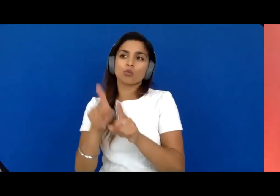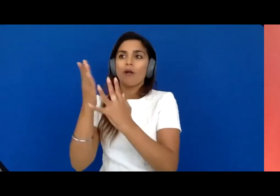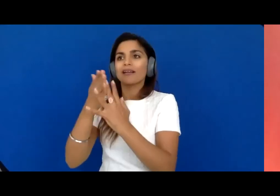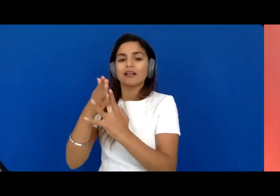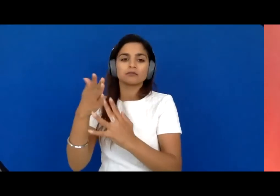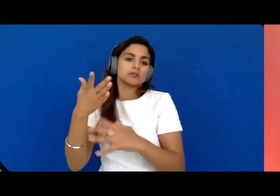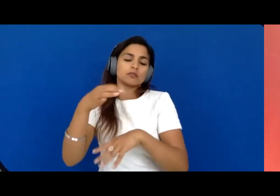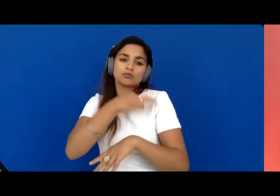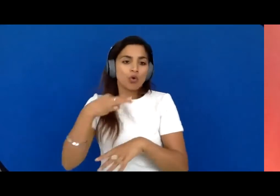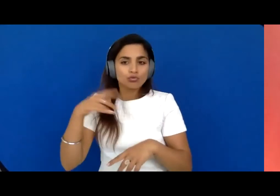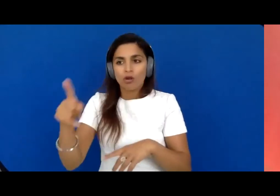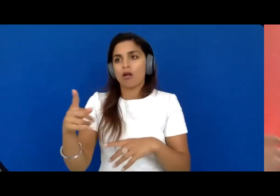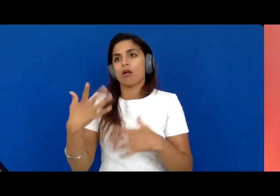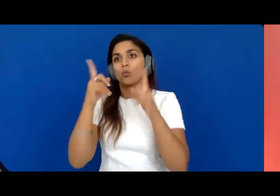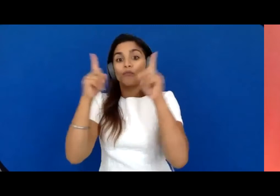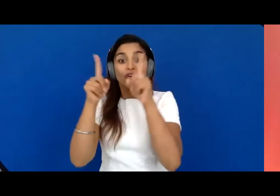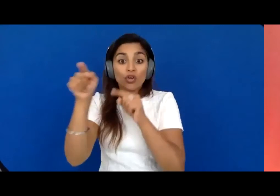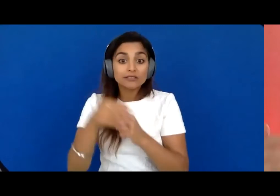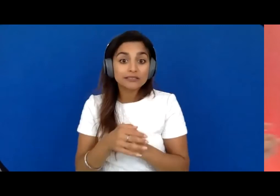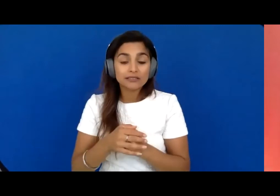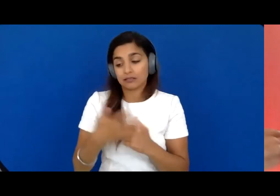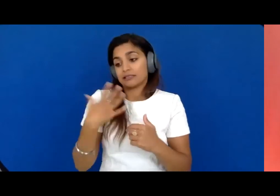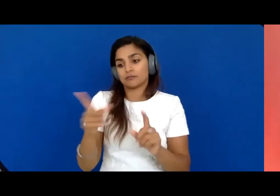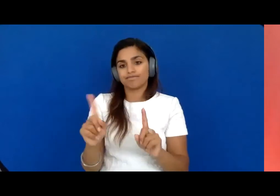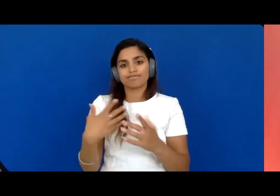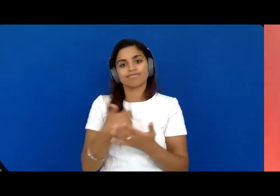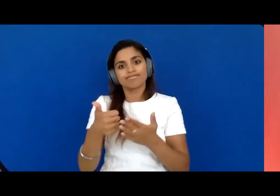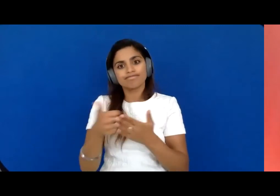University where you need to constantly show evidence and proof of your illness